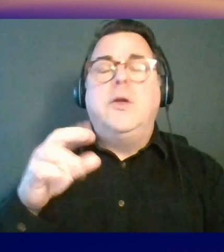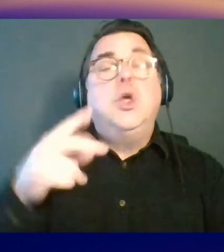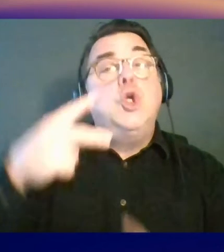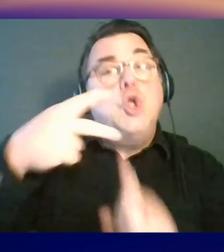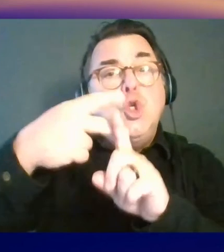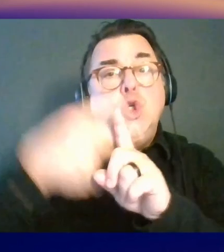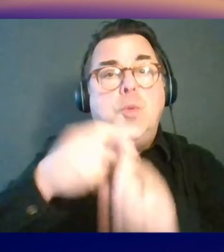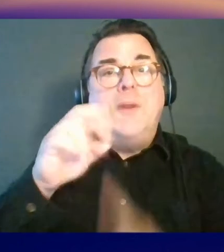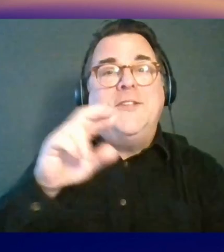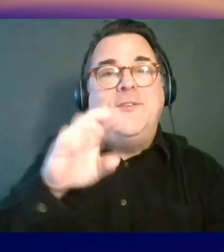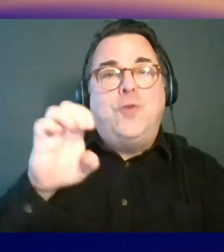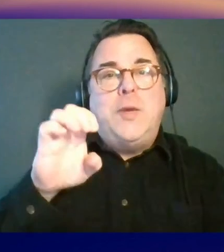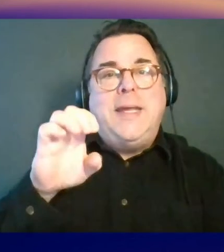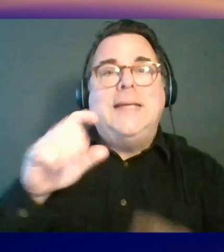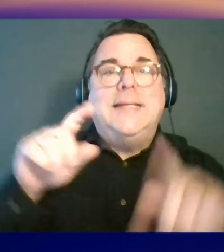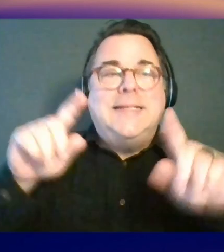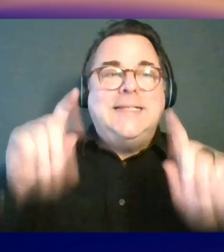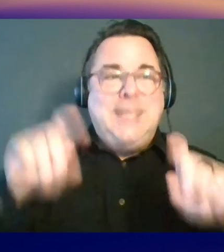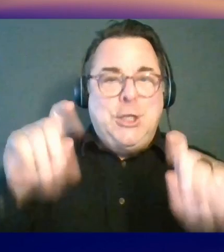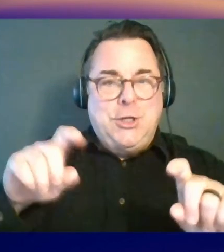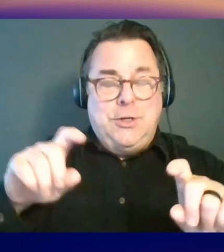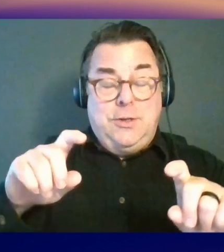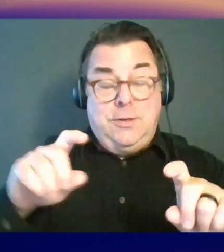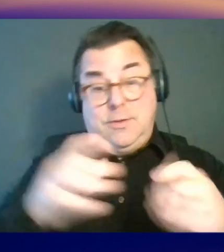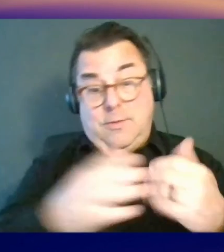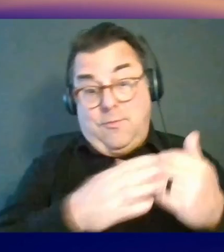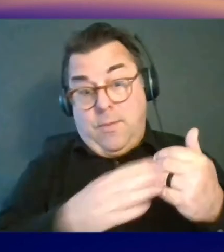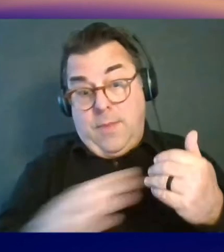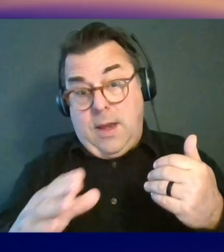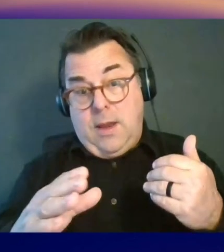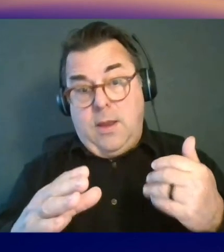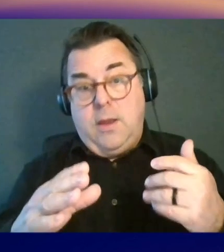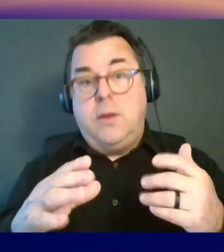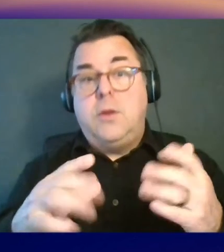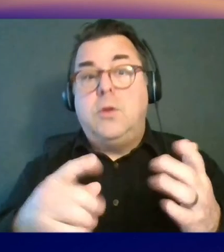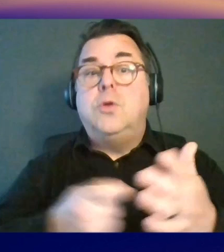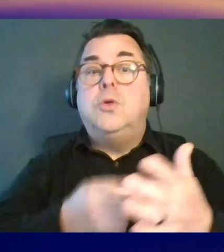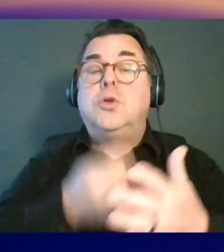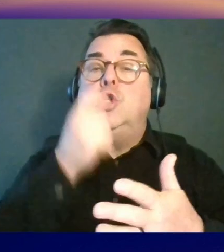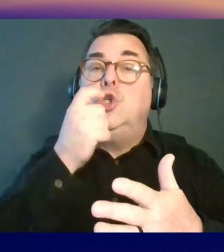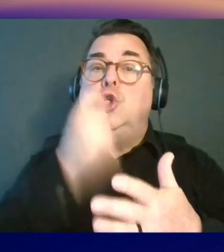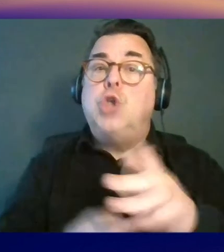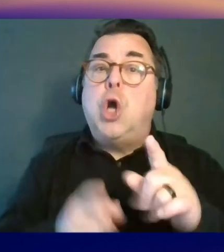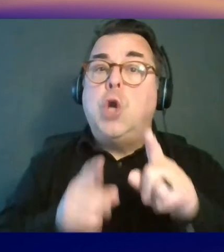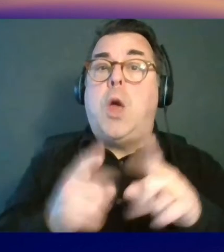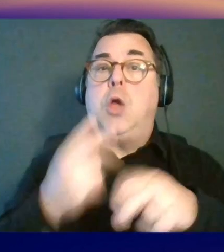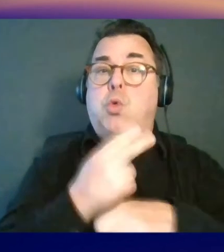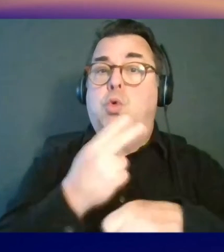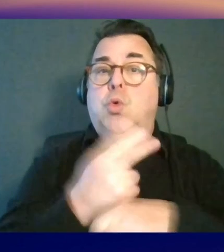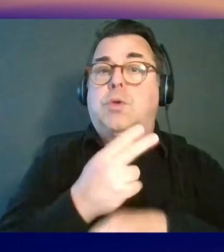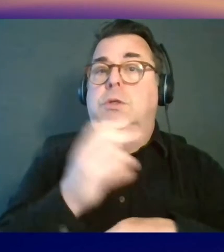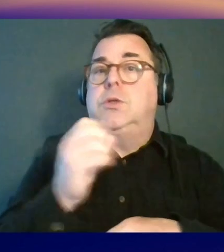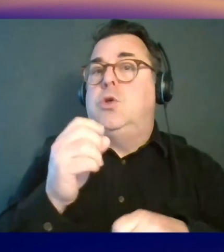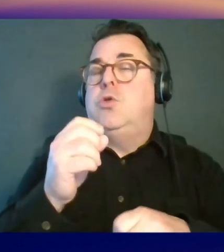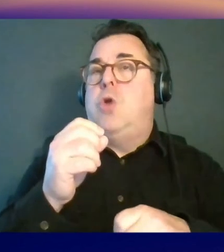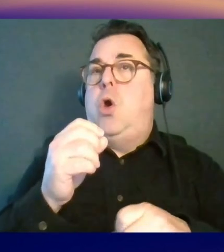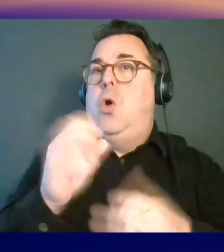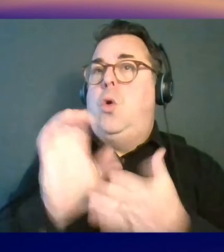And after that you're being charged while you use canvas. So there are no upfront costs you're being charged